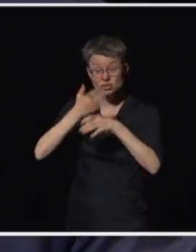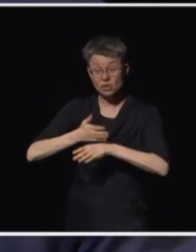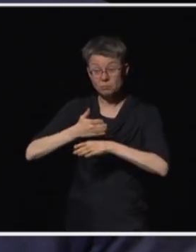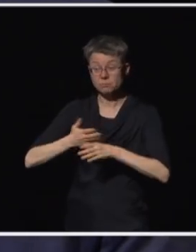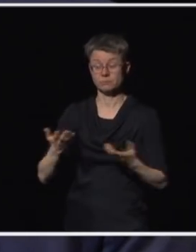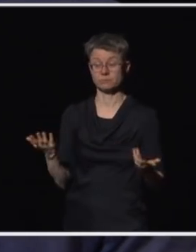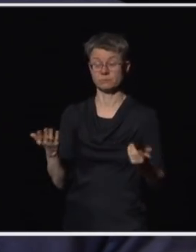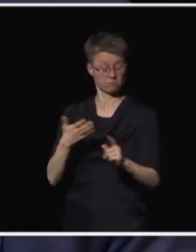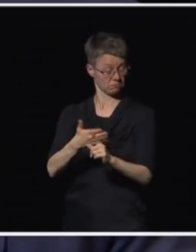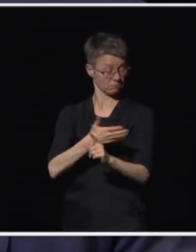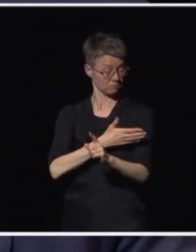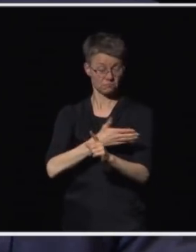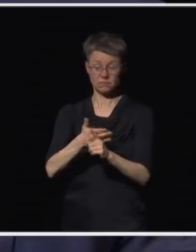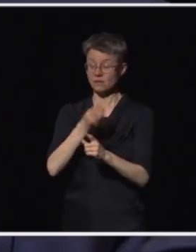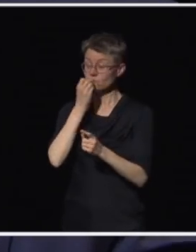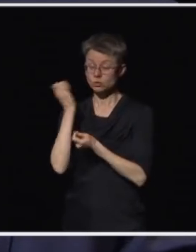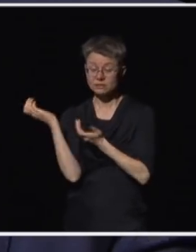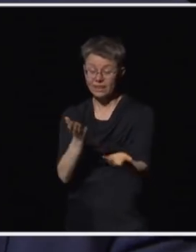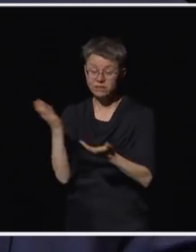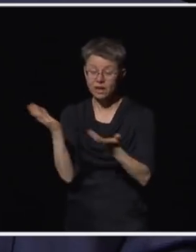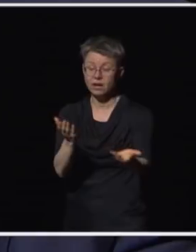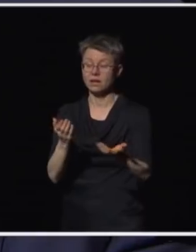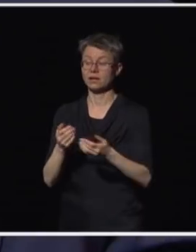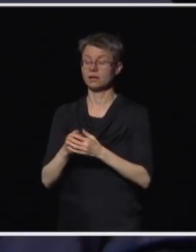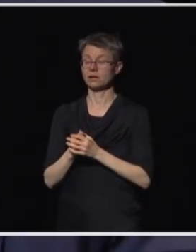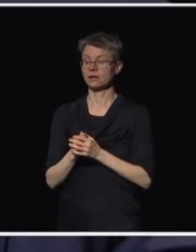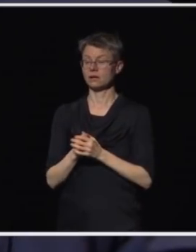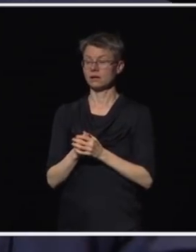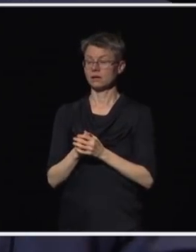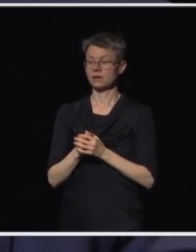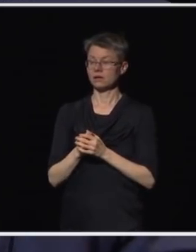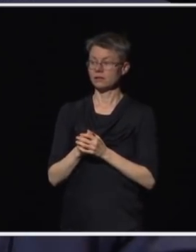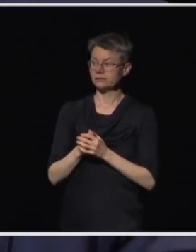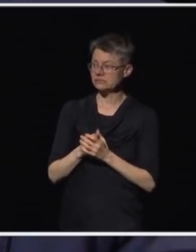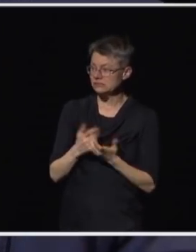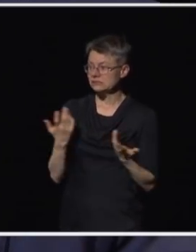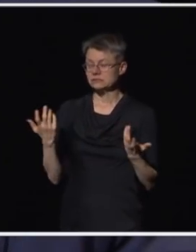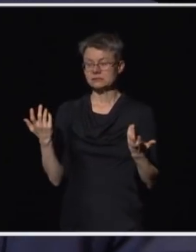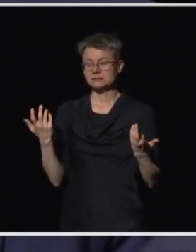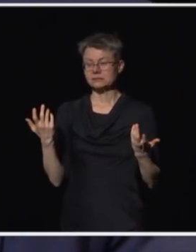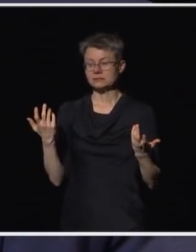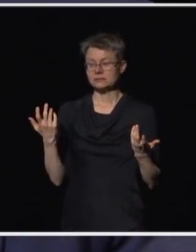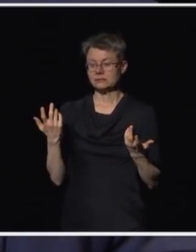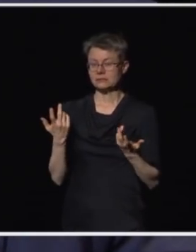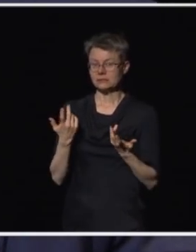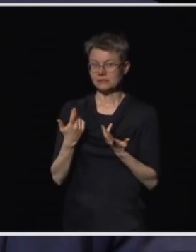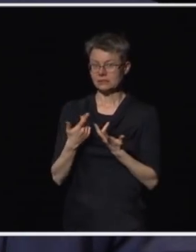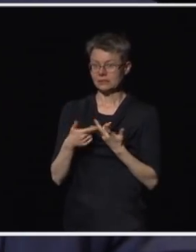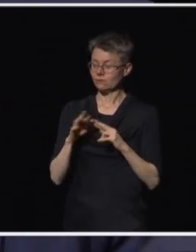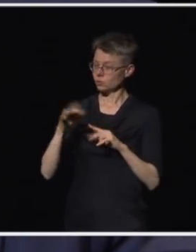Before that I was, you know, delivering food. I had lost jobs repeatedly over and over again. So if there's a key, I think A, you know,